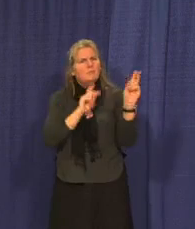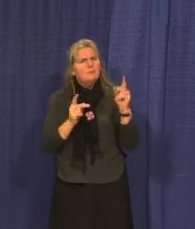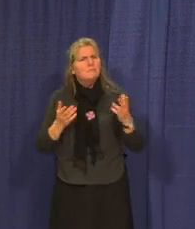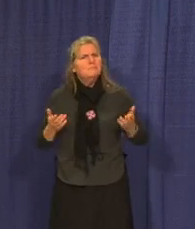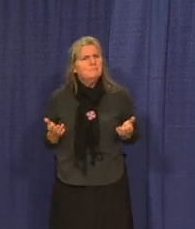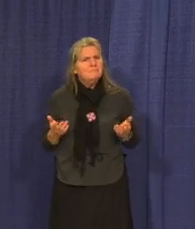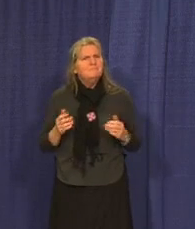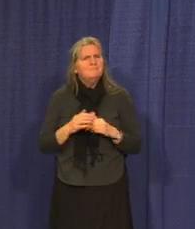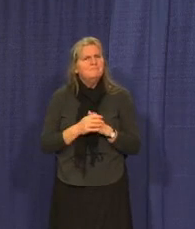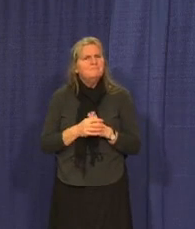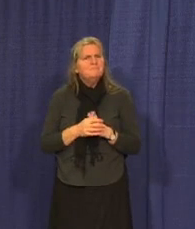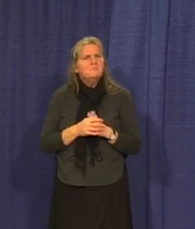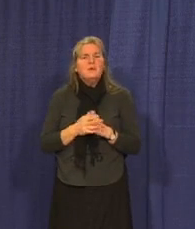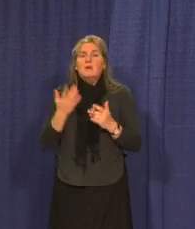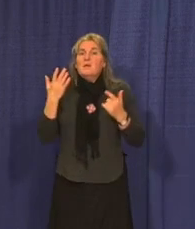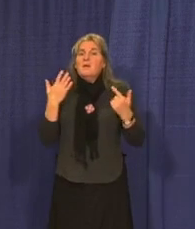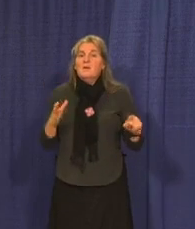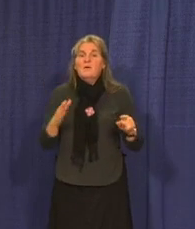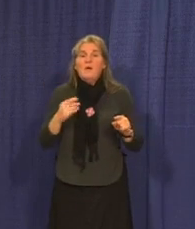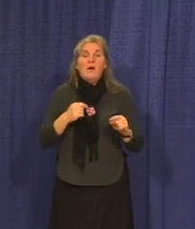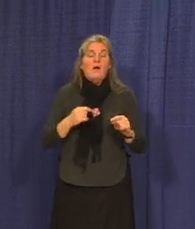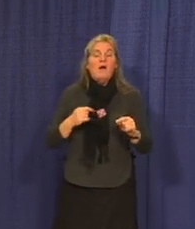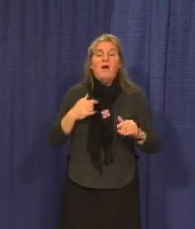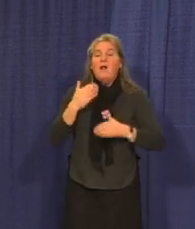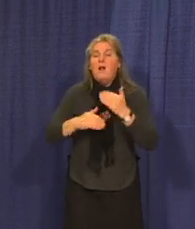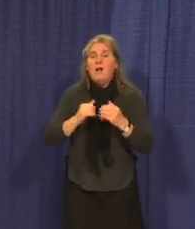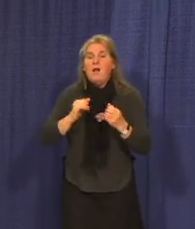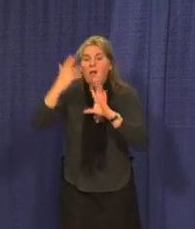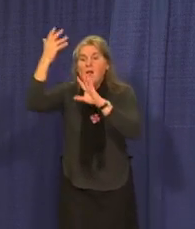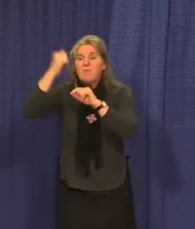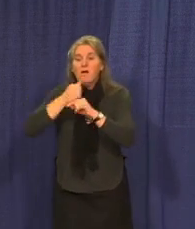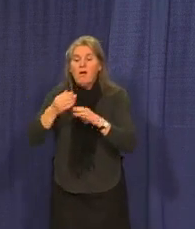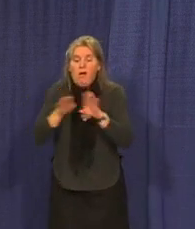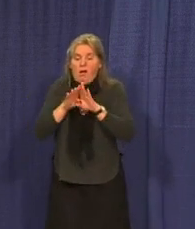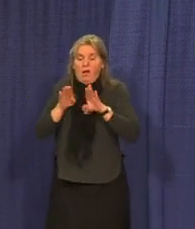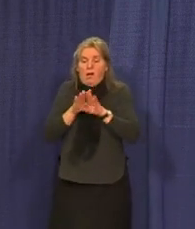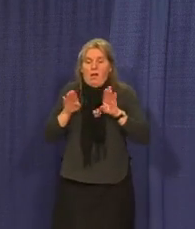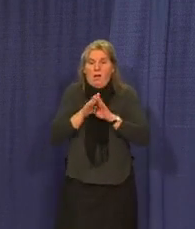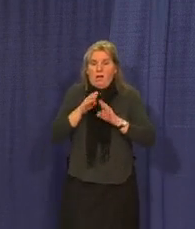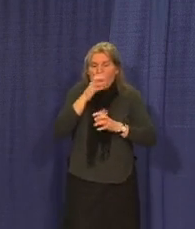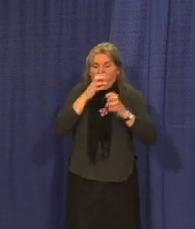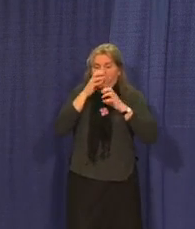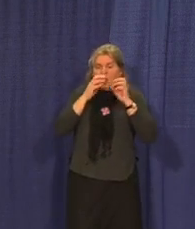safety of Yukoners. No one wants to move backwards when it comes to restrictions or